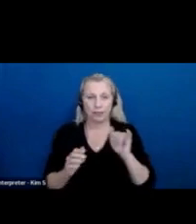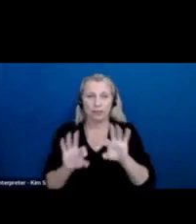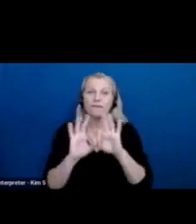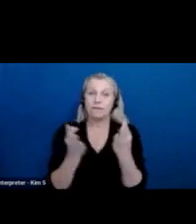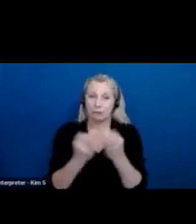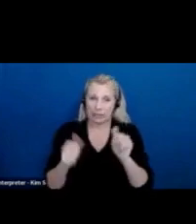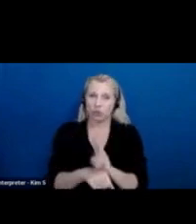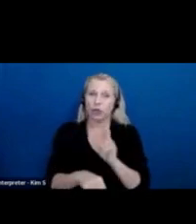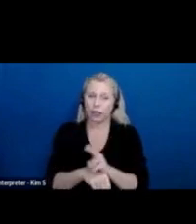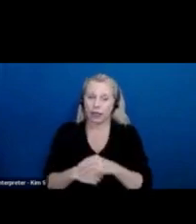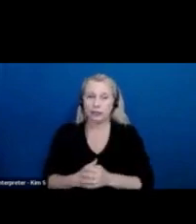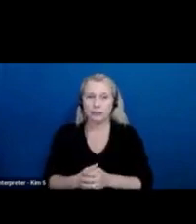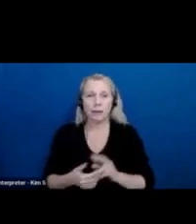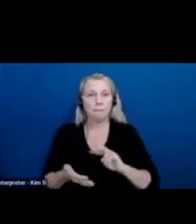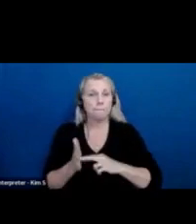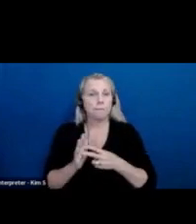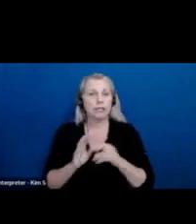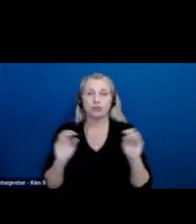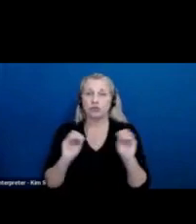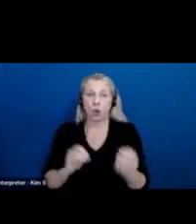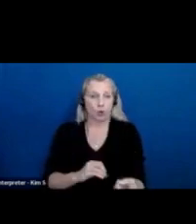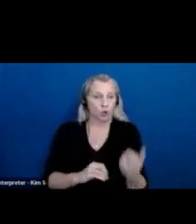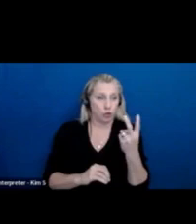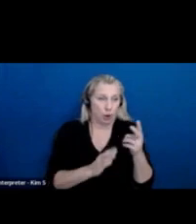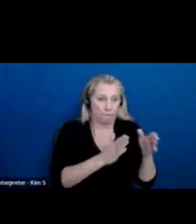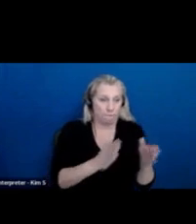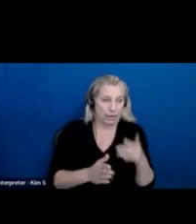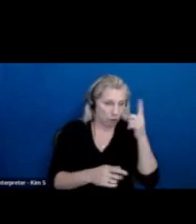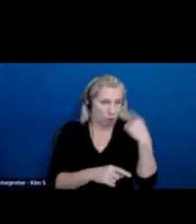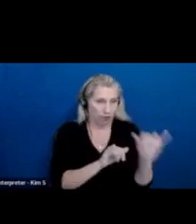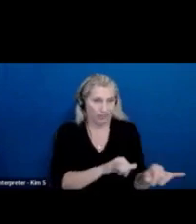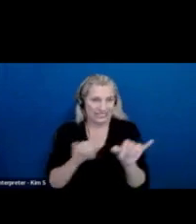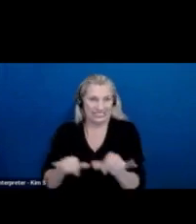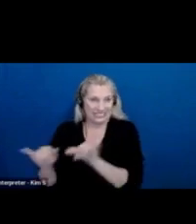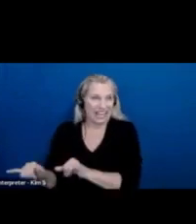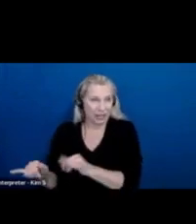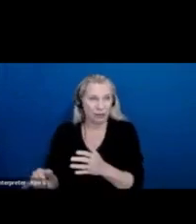This means that no two plans of care will ever look the alike because each should be